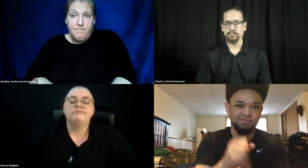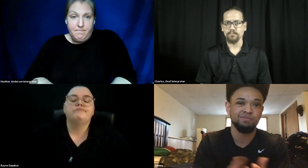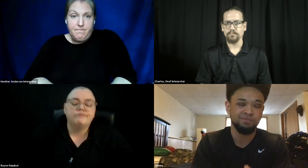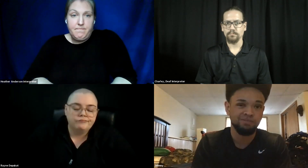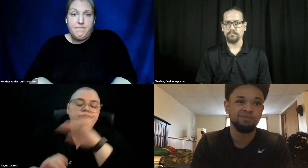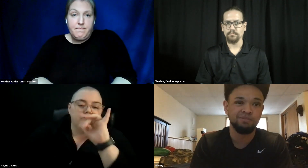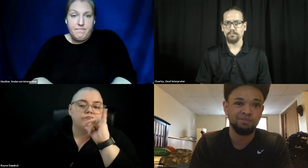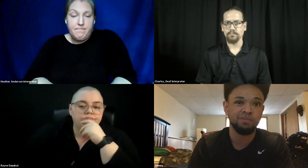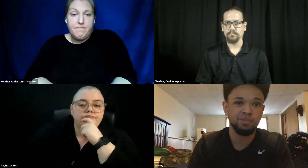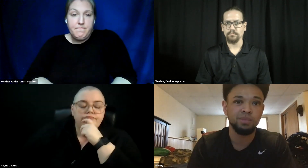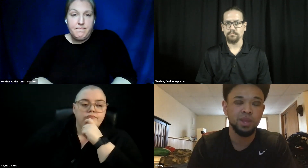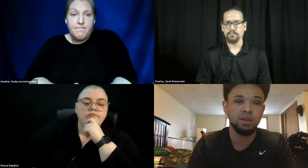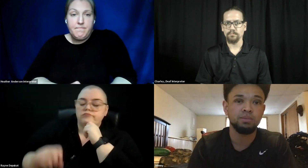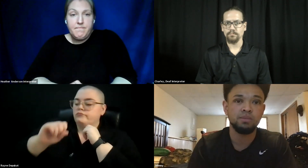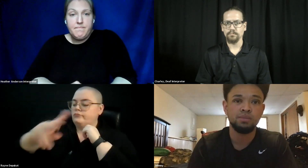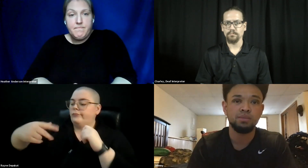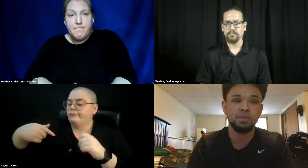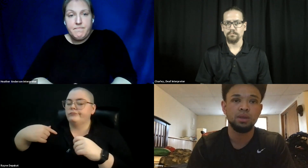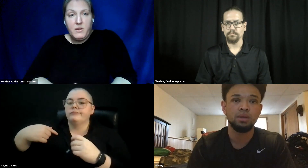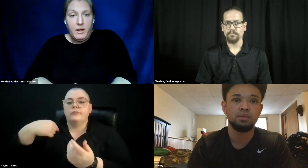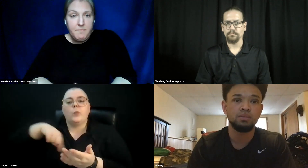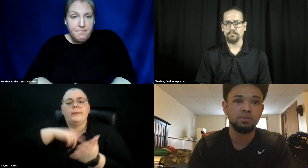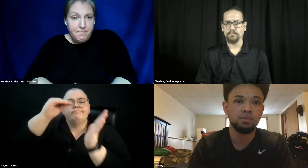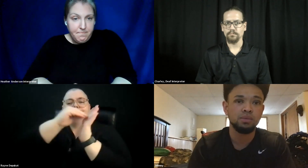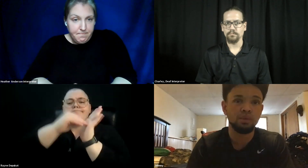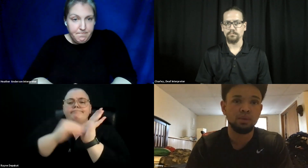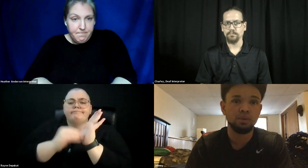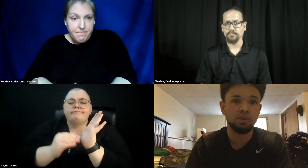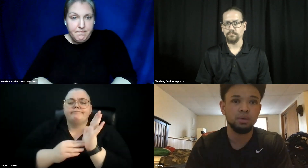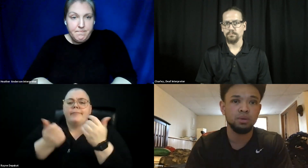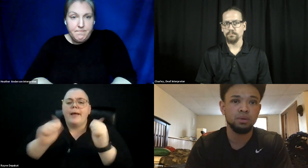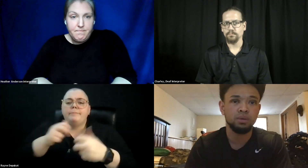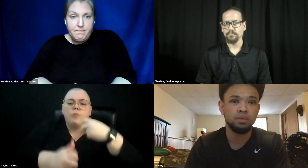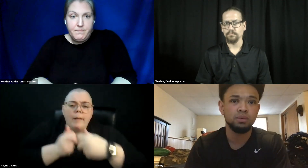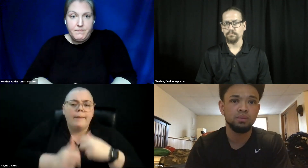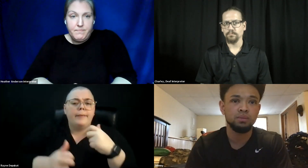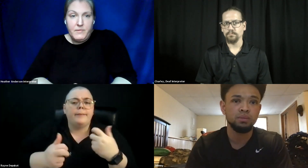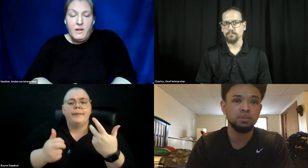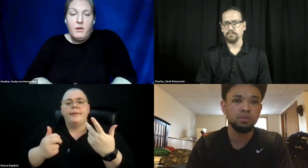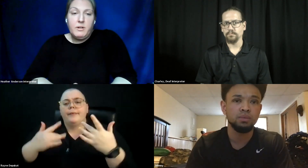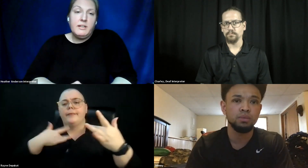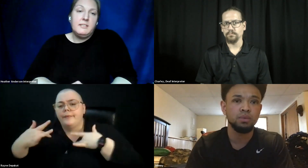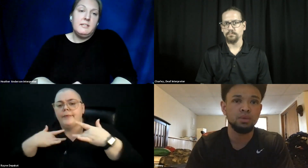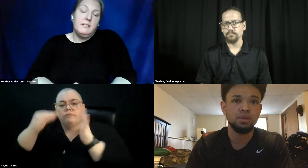Exactly. Okay.